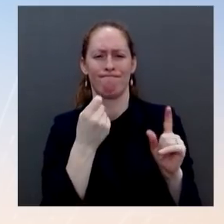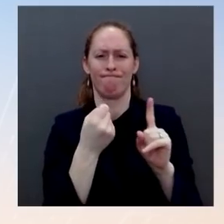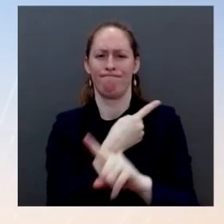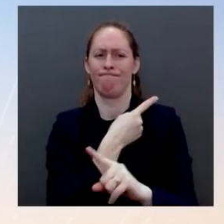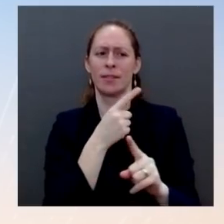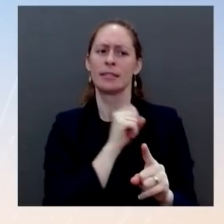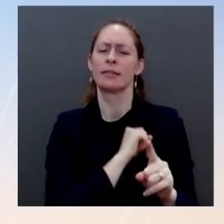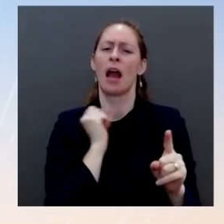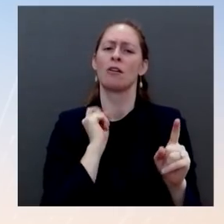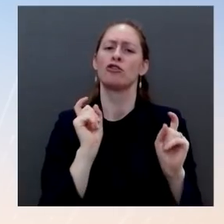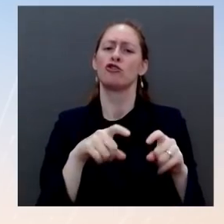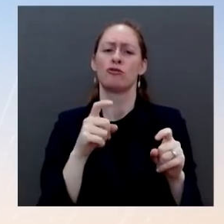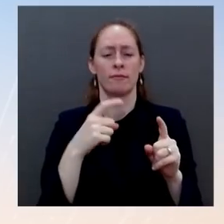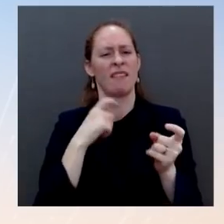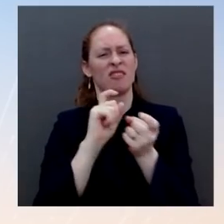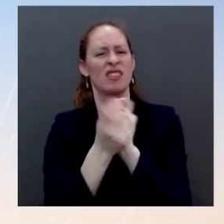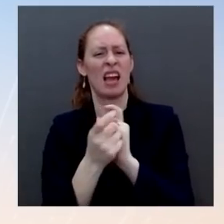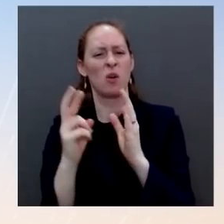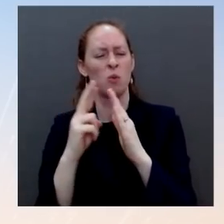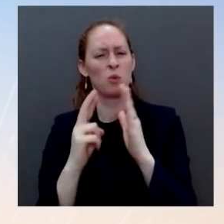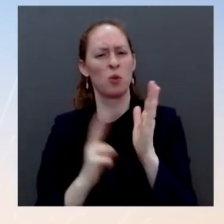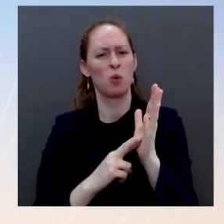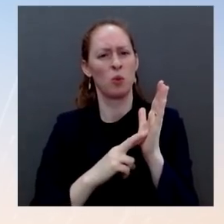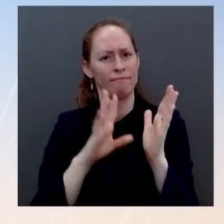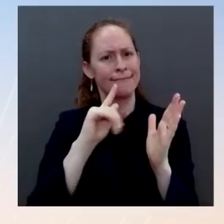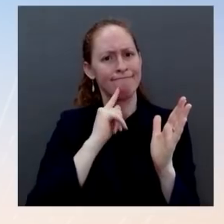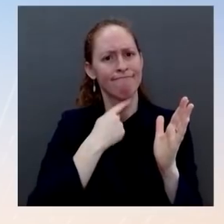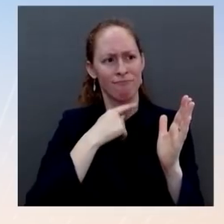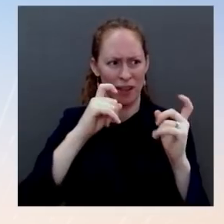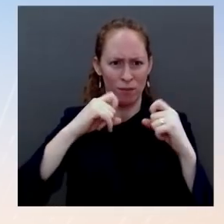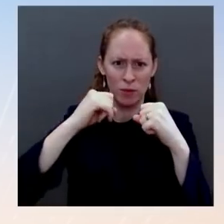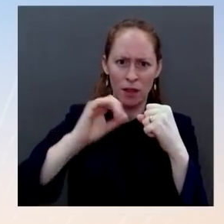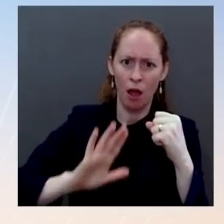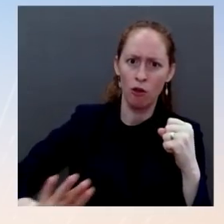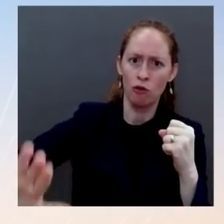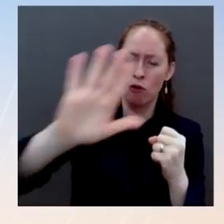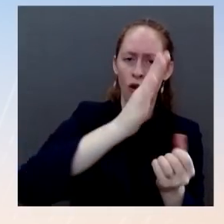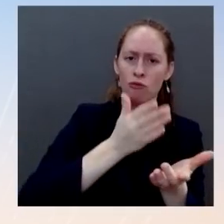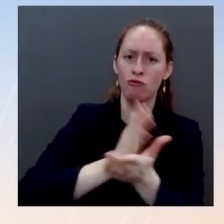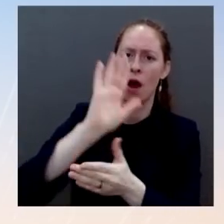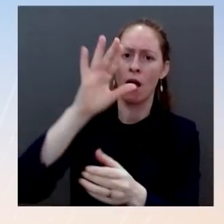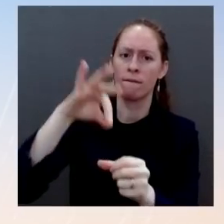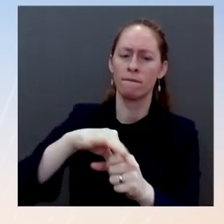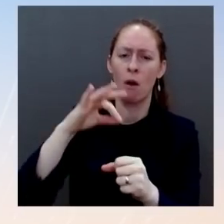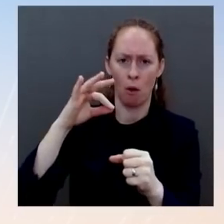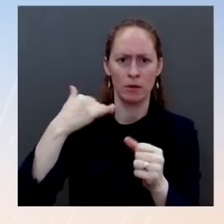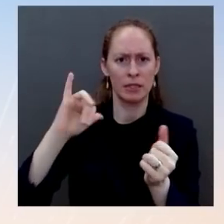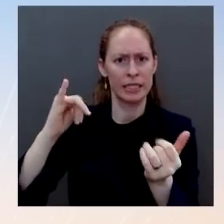That's why we're having this discussion. But I'm not going to make predictions about a midterm election and the impact. Go ahead, Jeff.